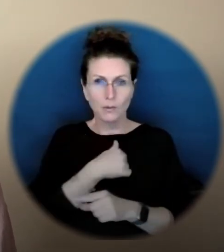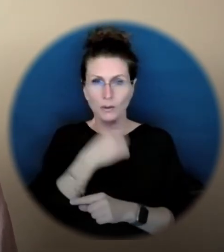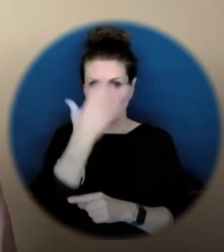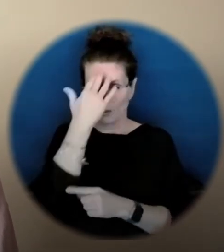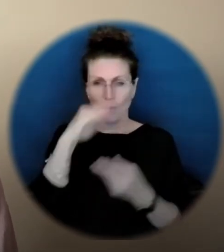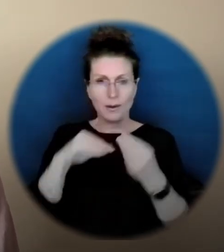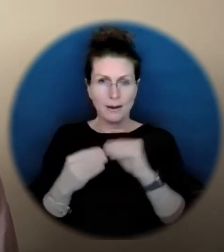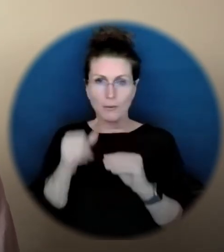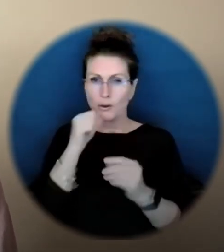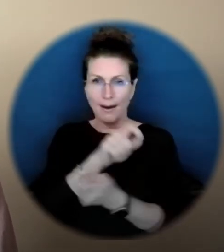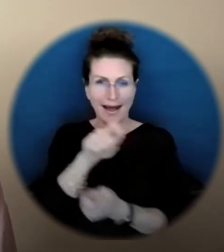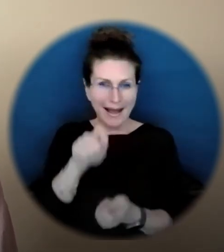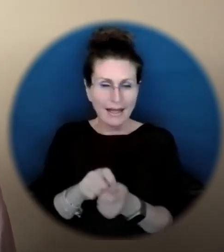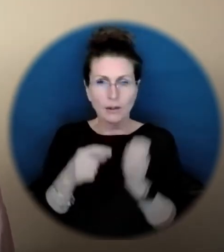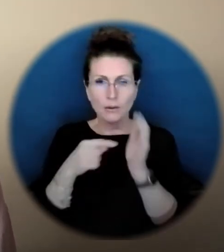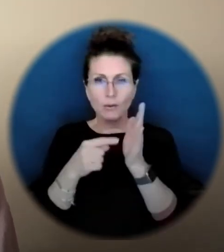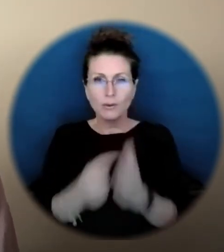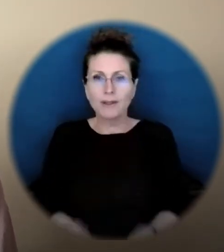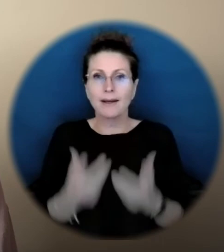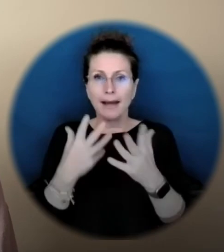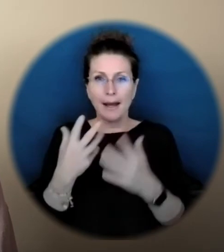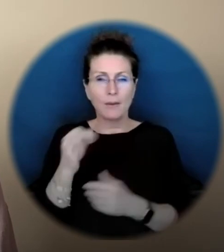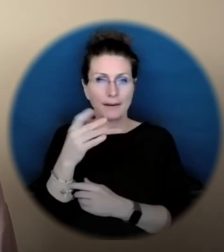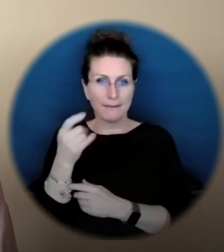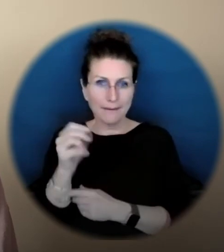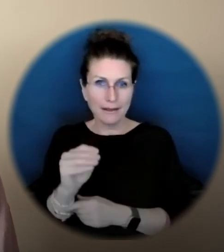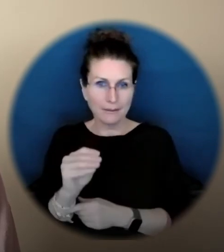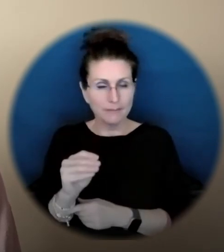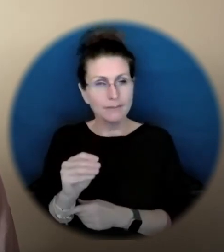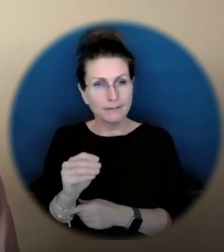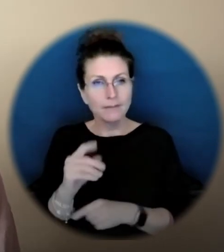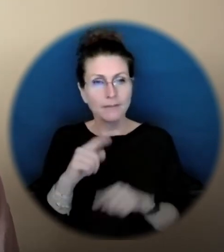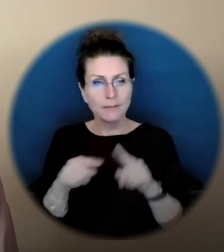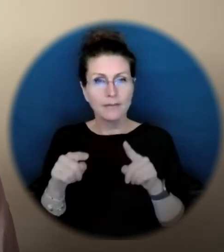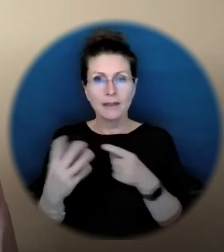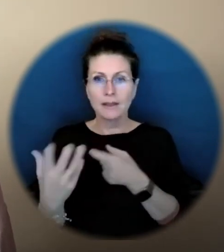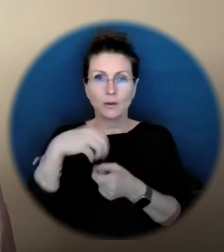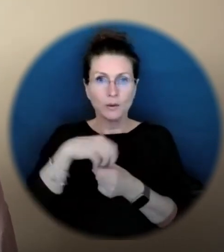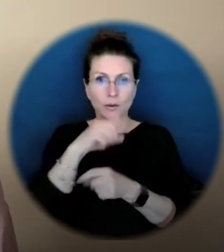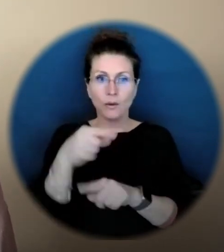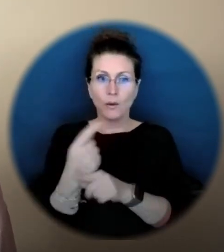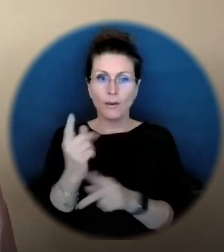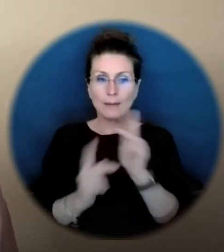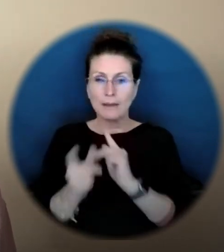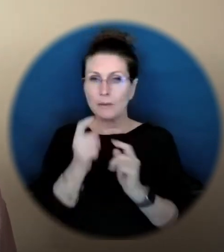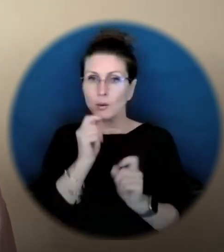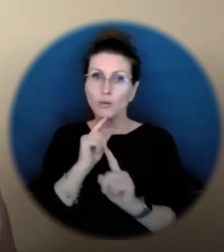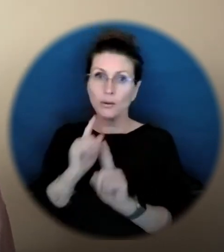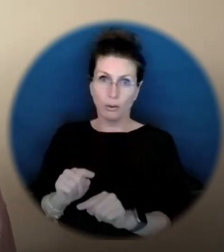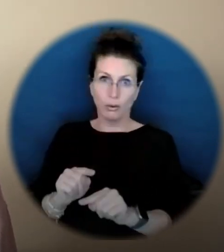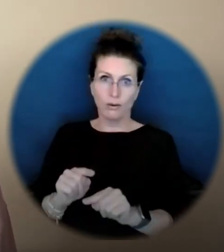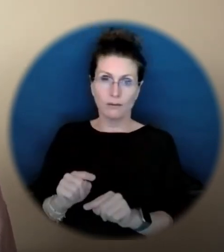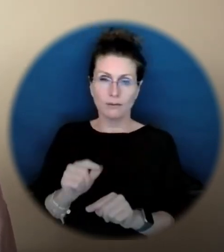don't accurately represent the number of victims affected, as it only takes into consideration the numbers of reports.